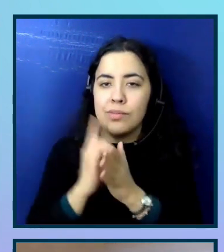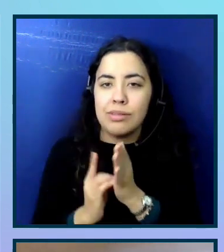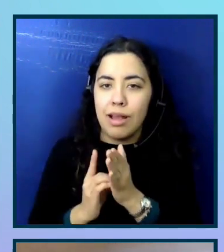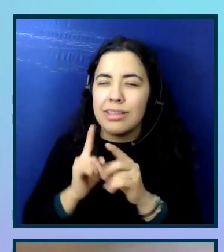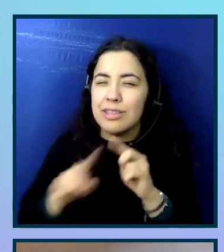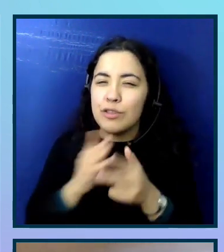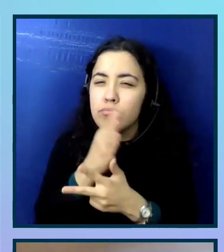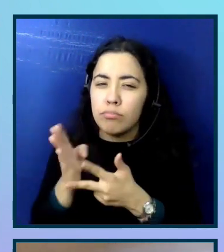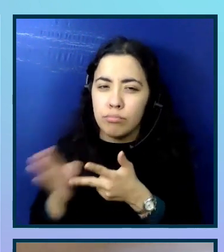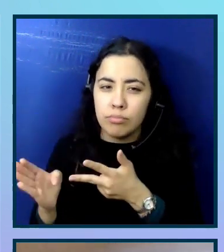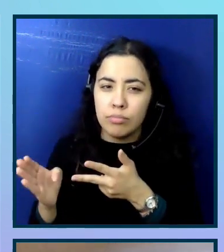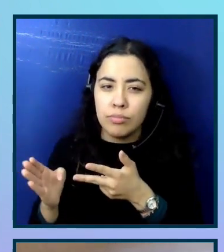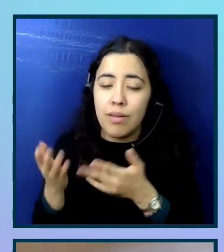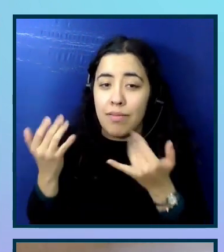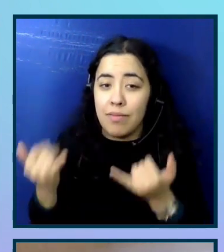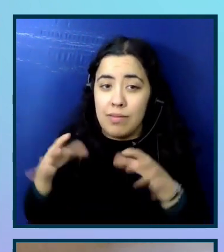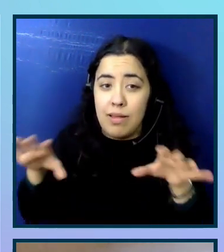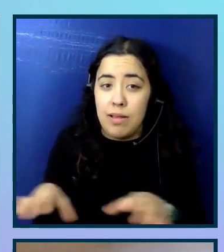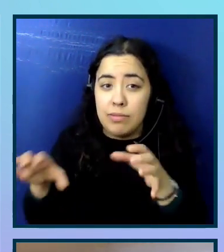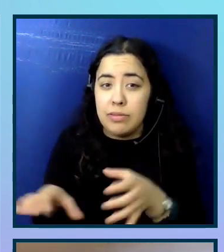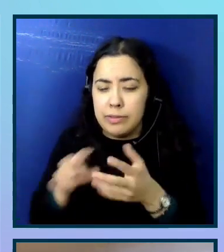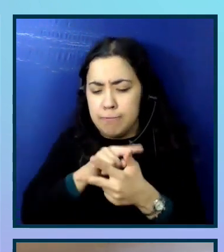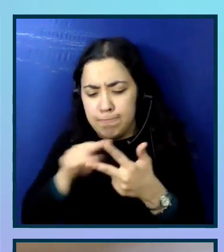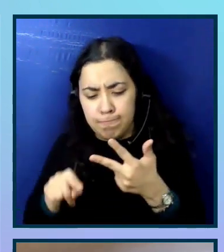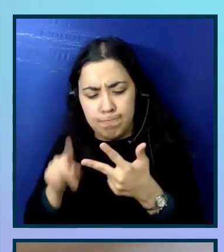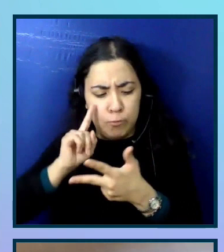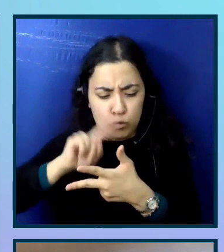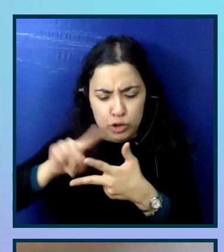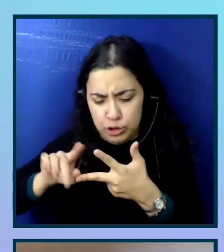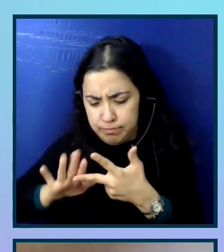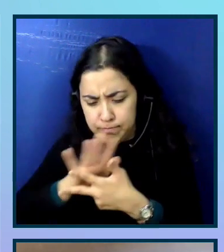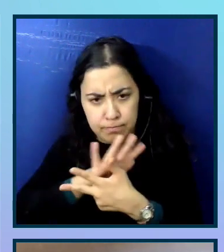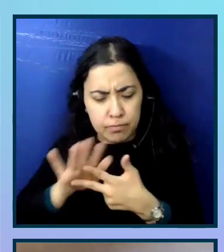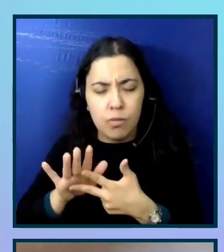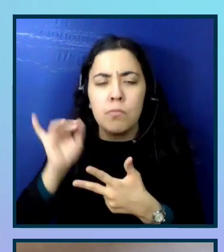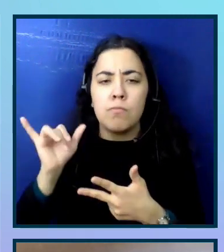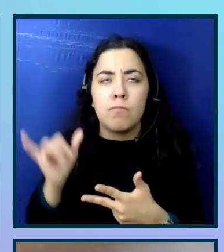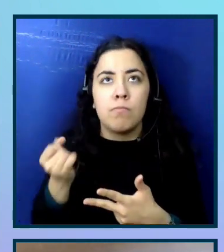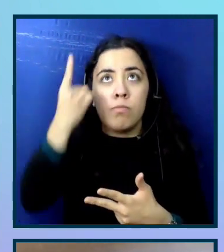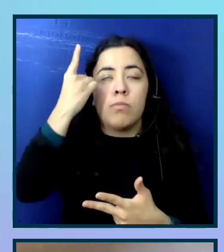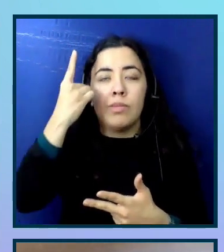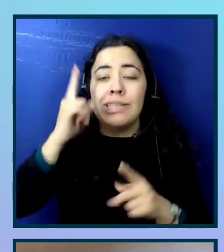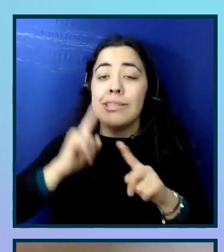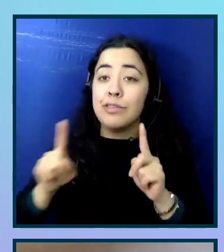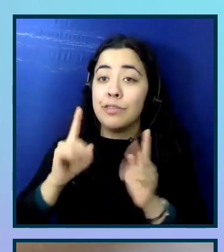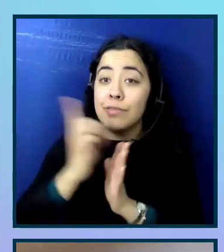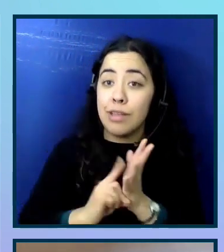This activity aims to make them realize that different design approaches exist